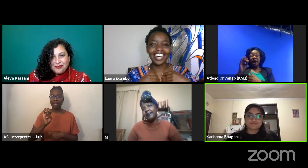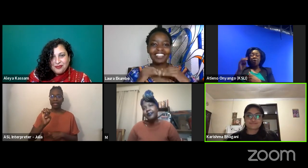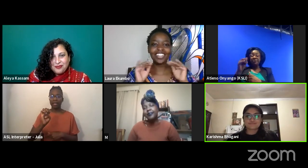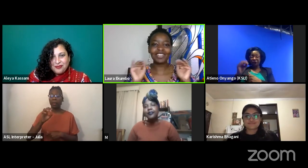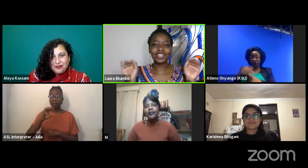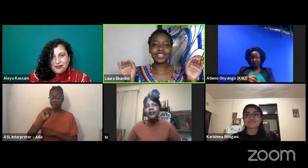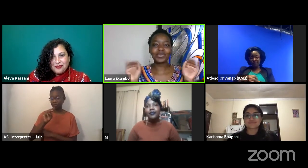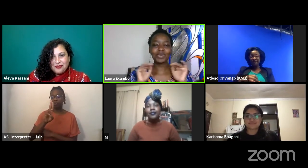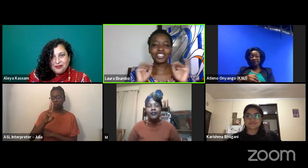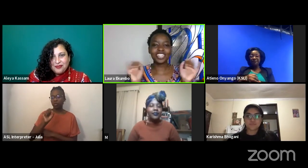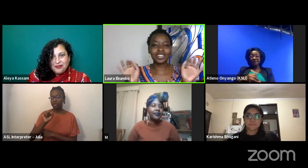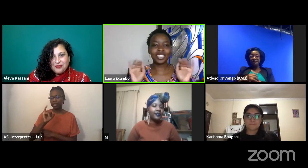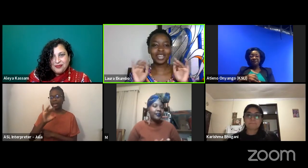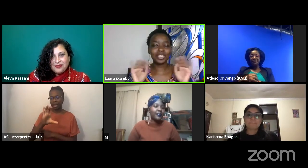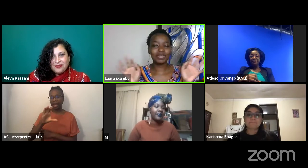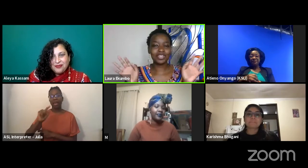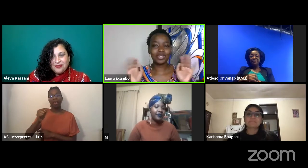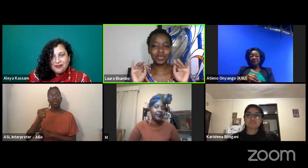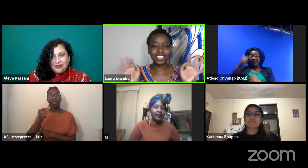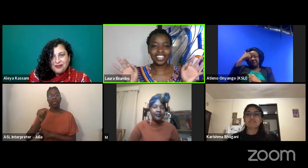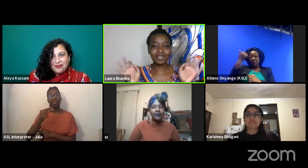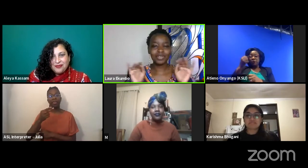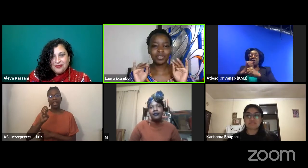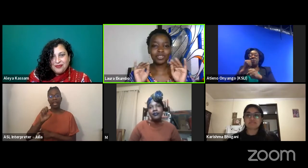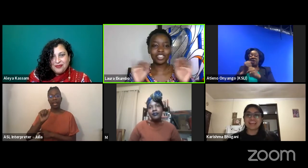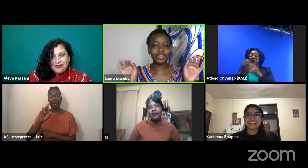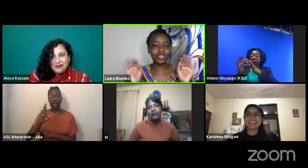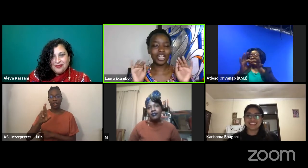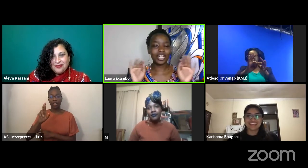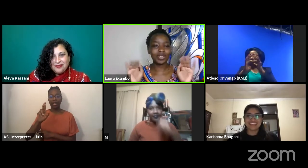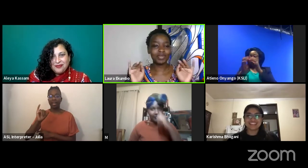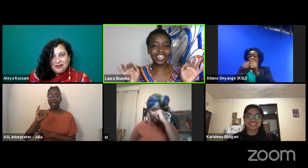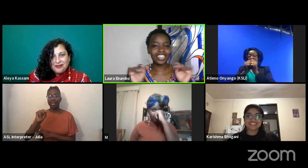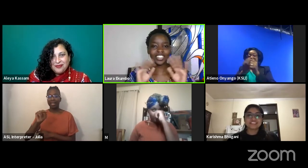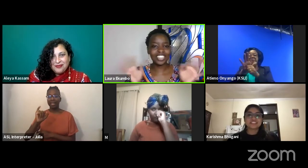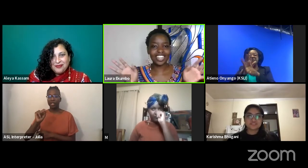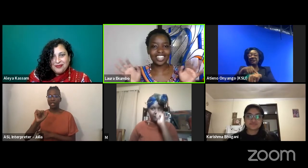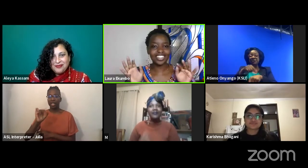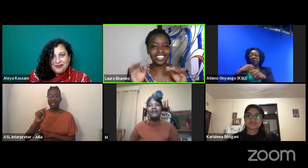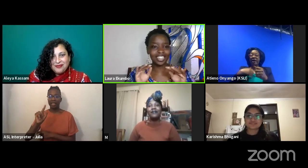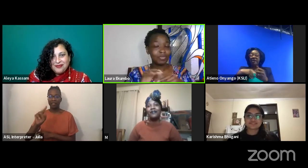Yeah I feel like because we work together collaboratively so many times we've gotten used to acronyms that I just see, I think, and it's like,